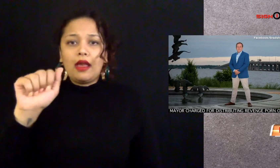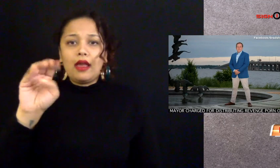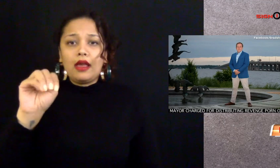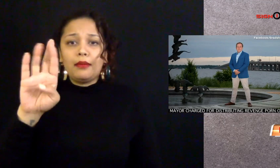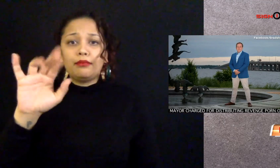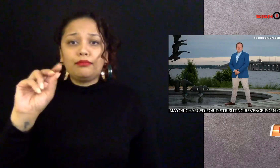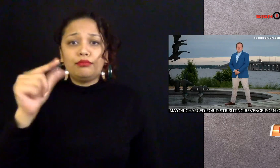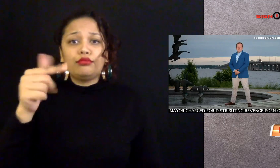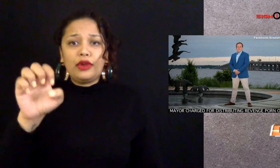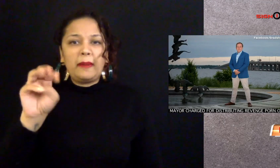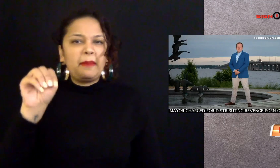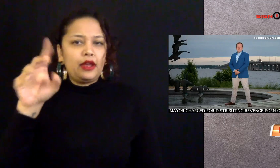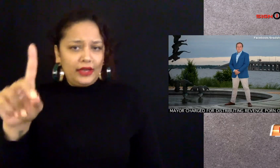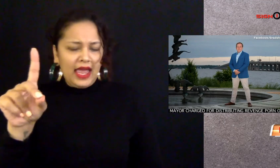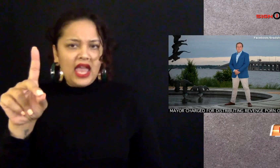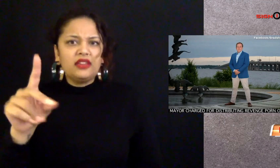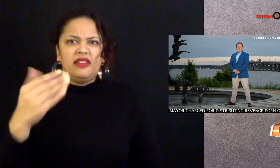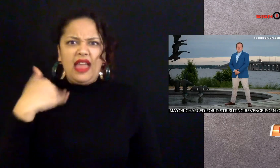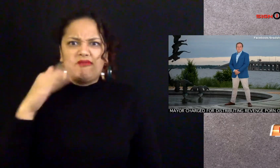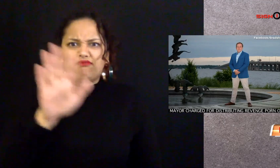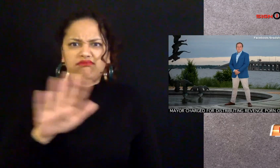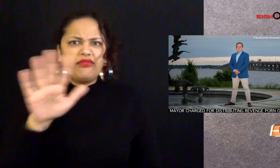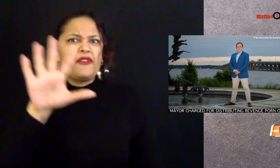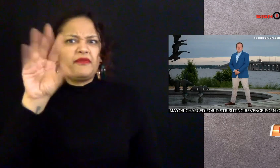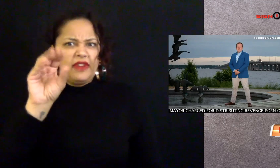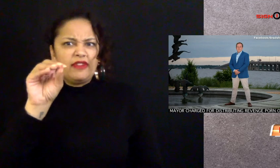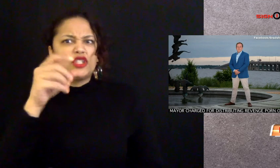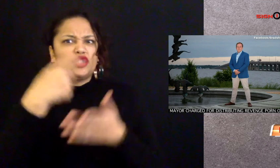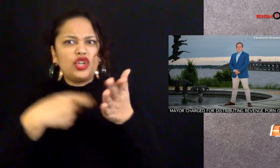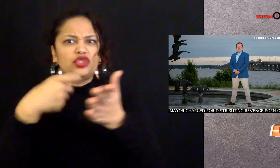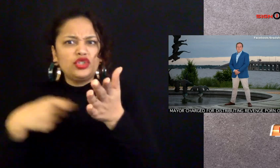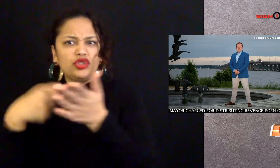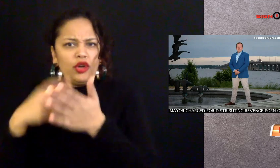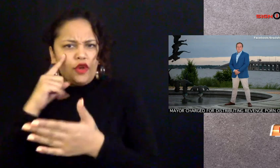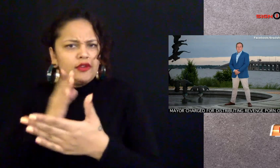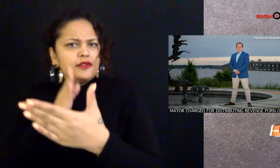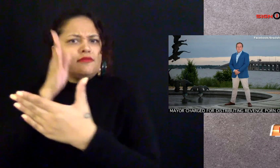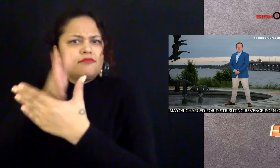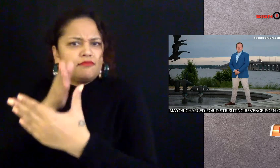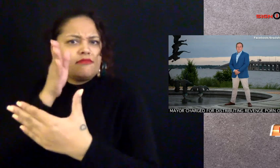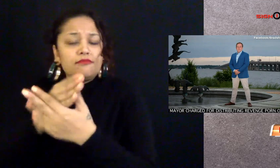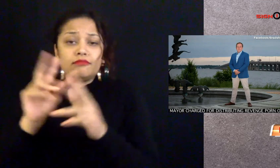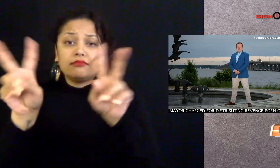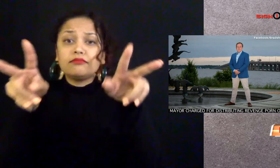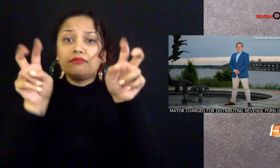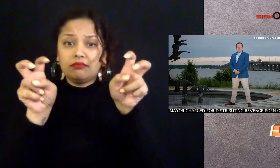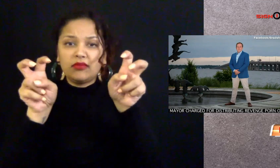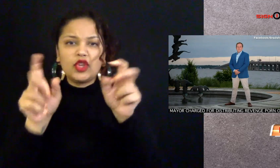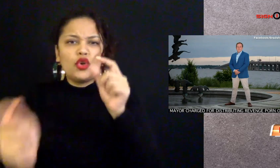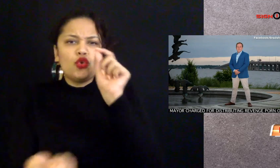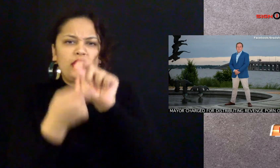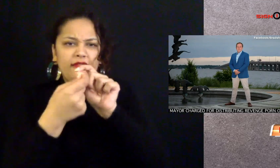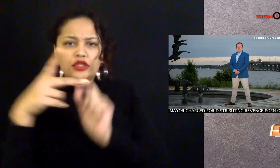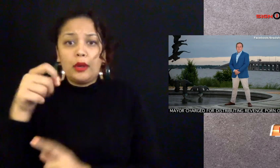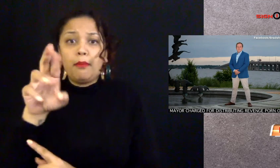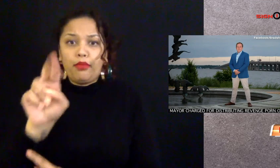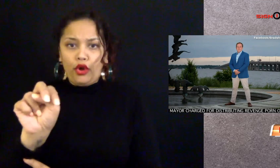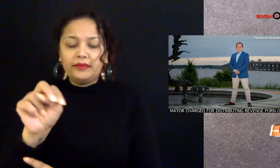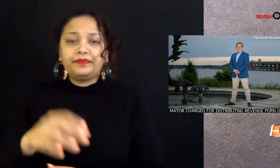Bradshaw the mayor of Cambridge Maryland with 50 counts of distributing so-called revenge